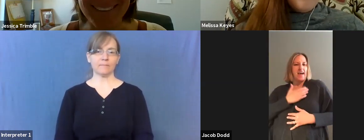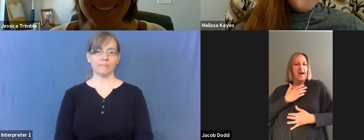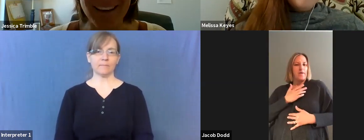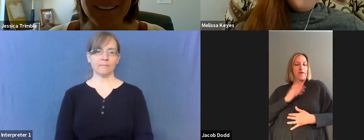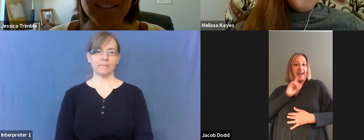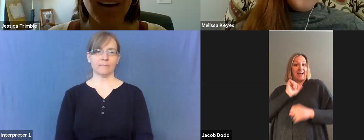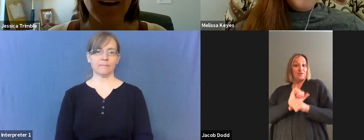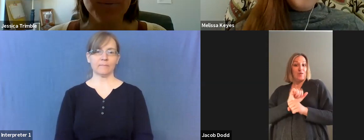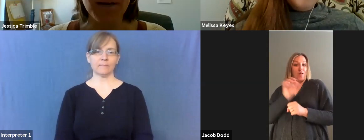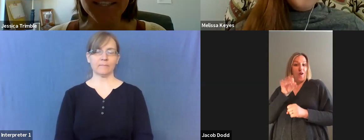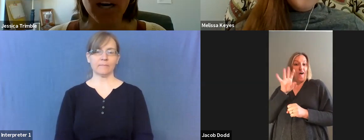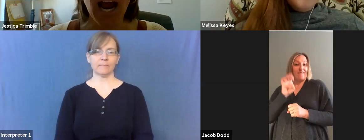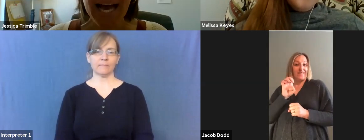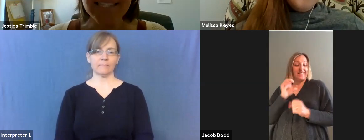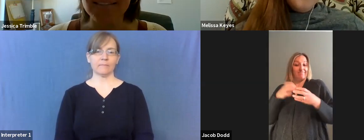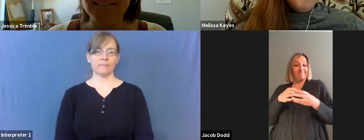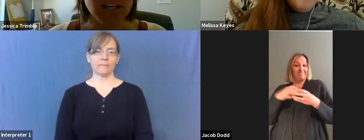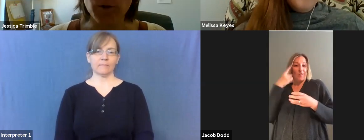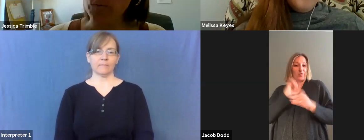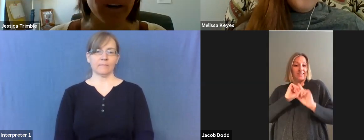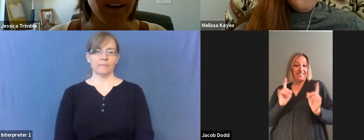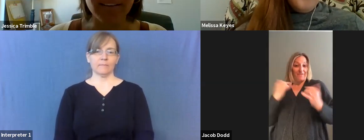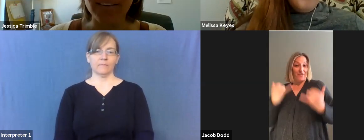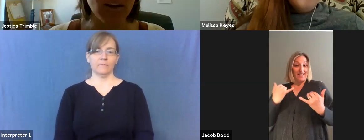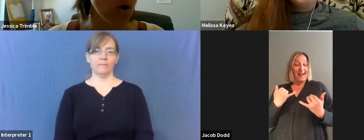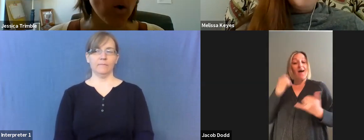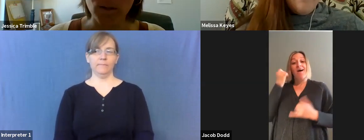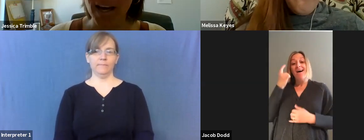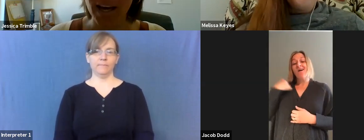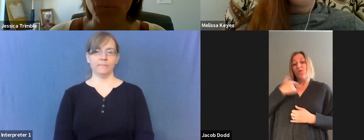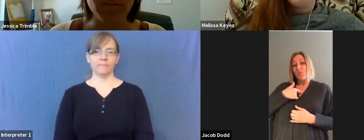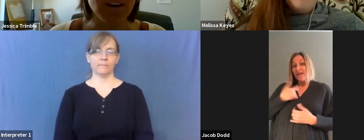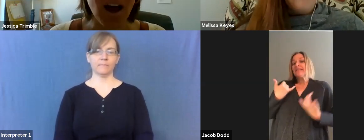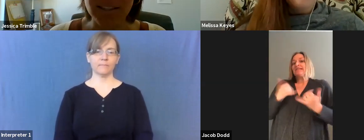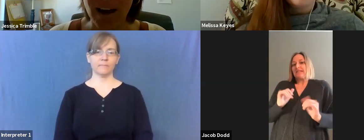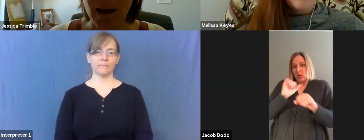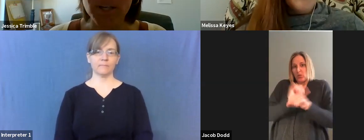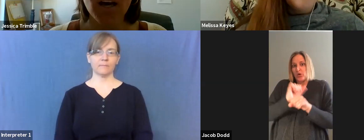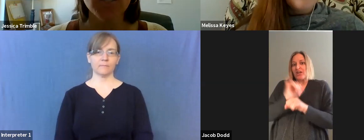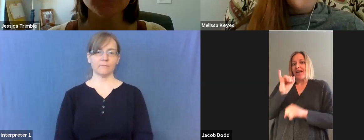these days, IDR has still been working the whole time, we've not stopped.